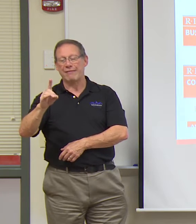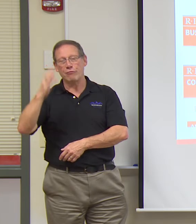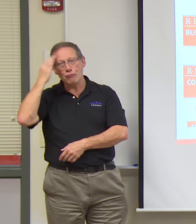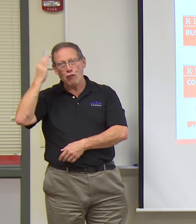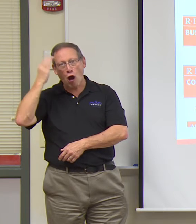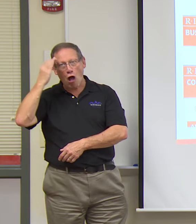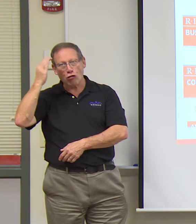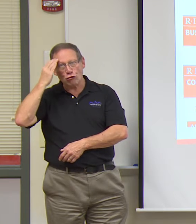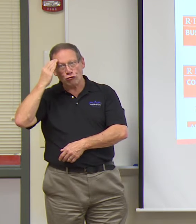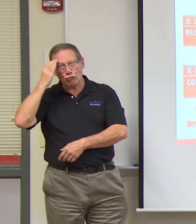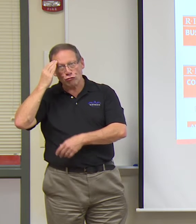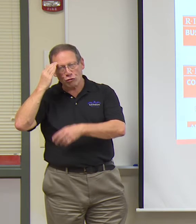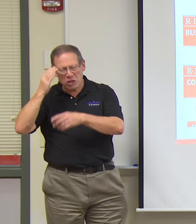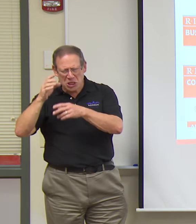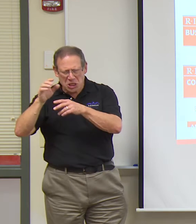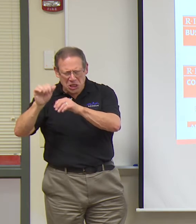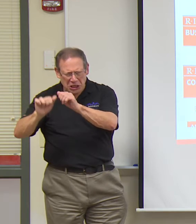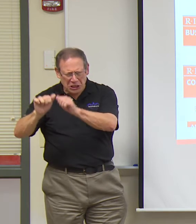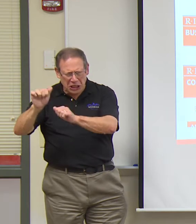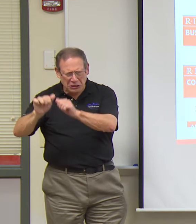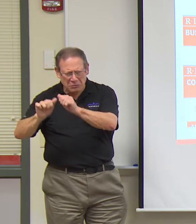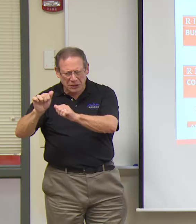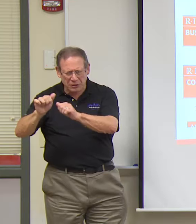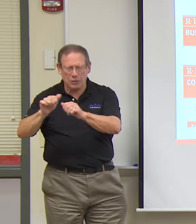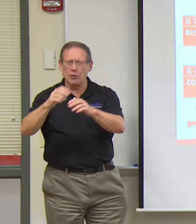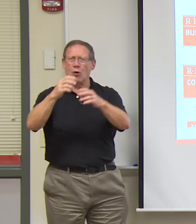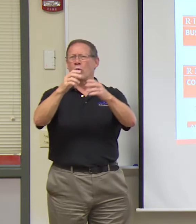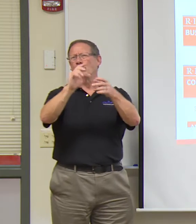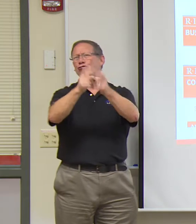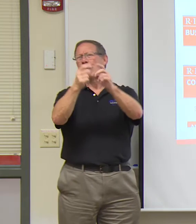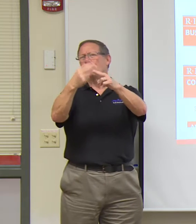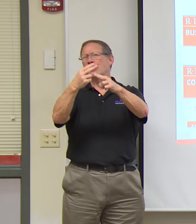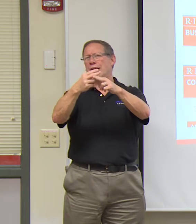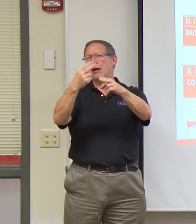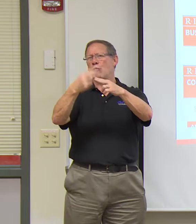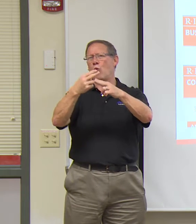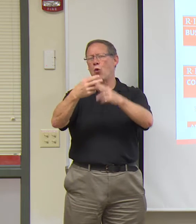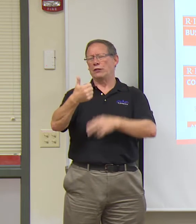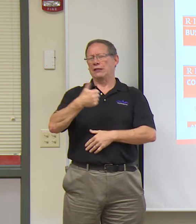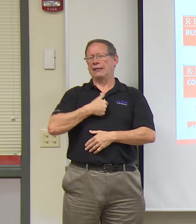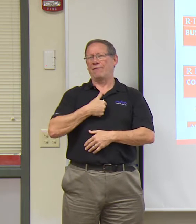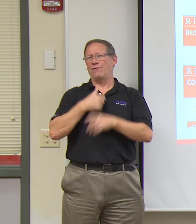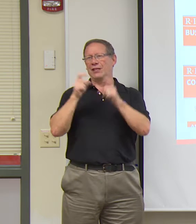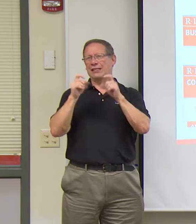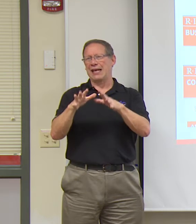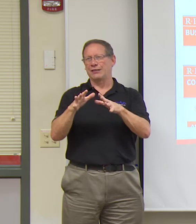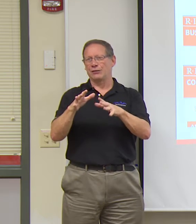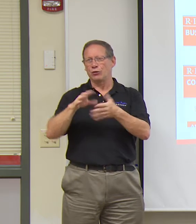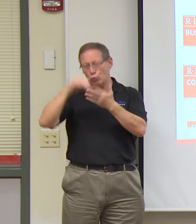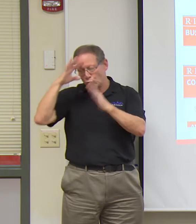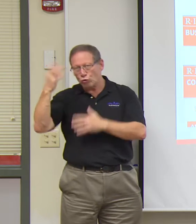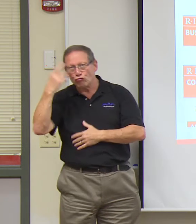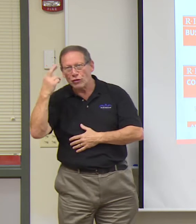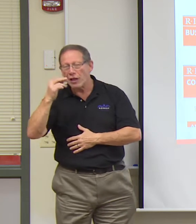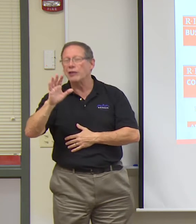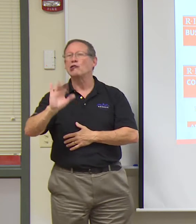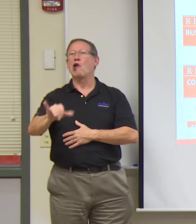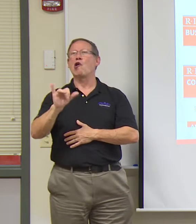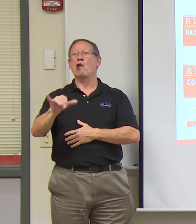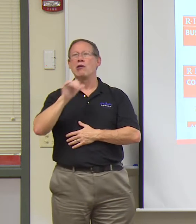rather than quizzes to kind of make that clear to students. And also, depending on what's going on in this communications course,